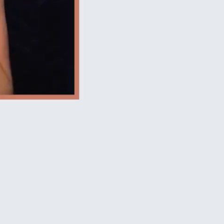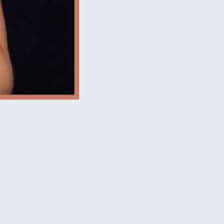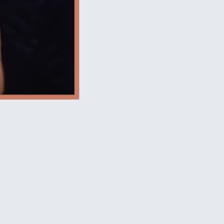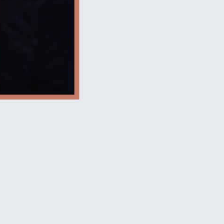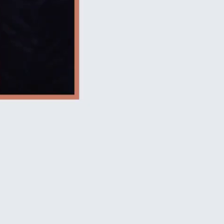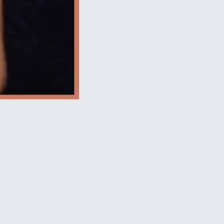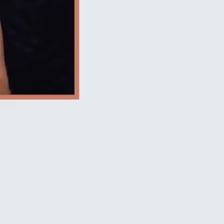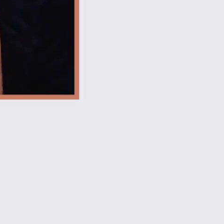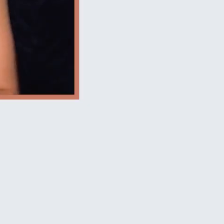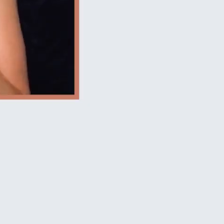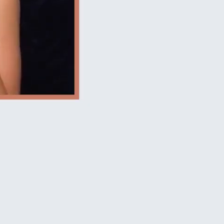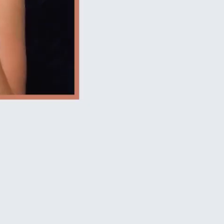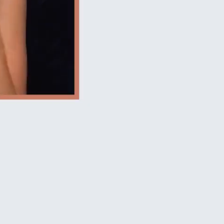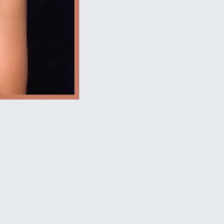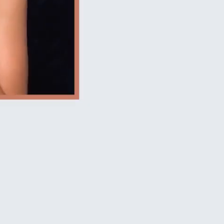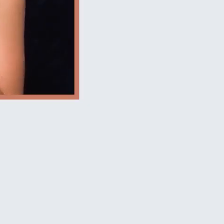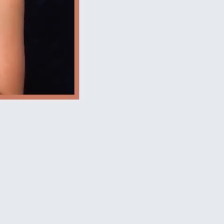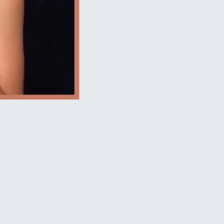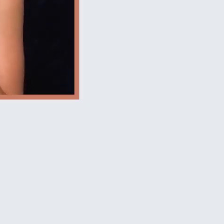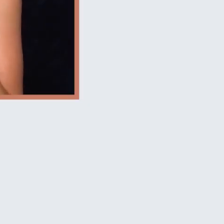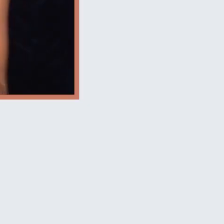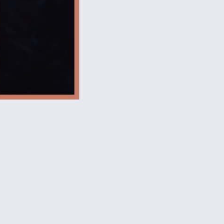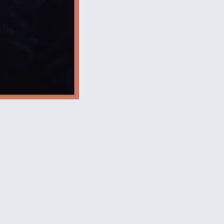It is so much fun to watch you, seriously. Aw, thank you.